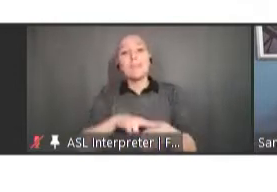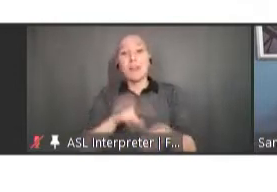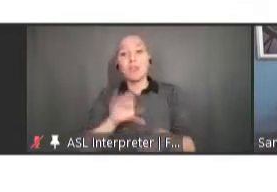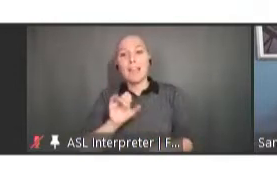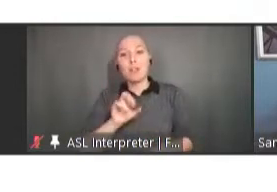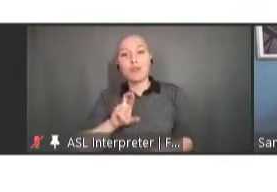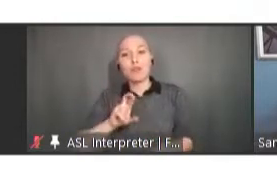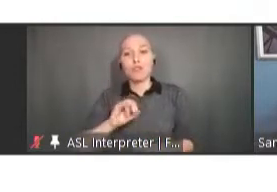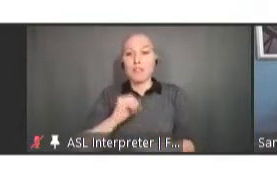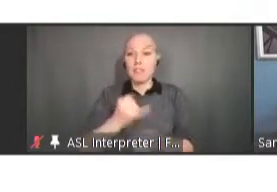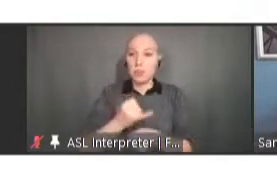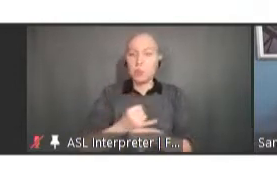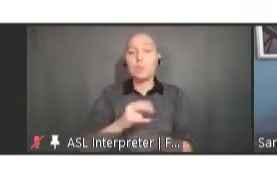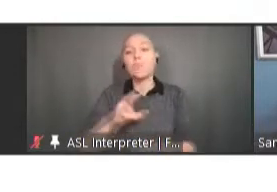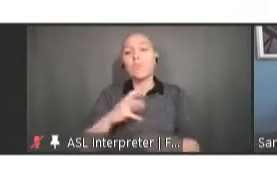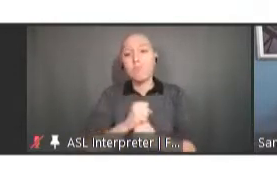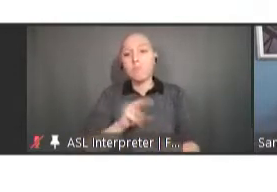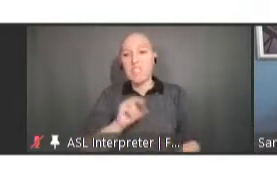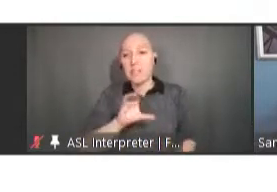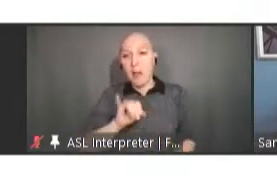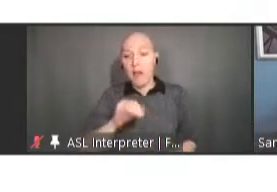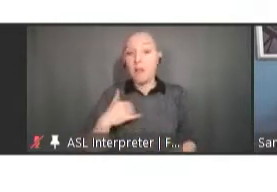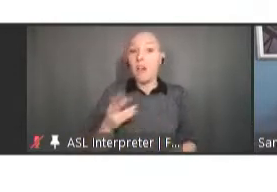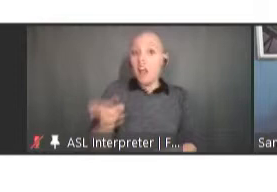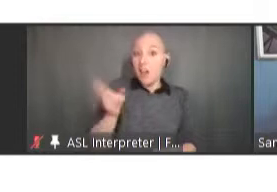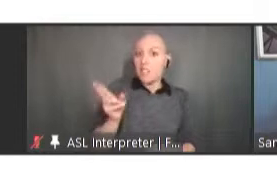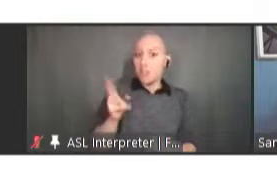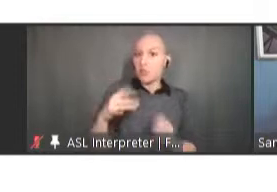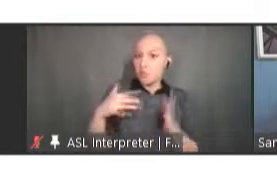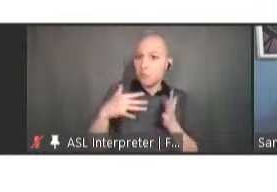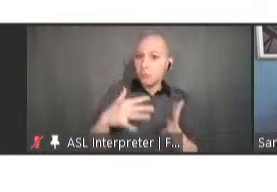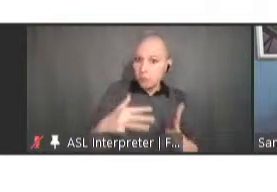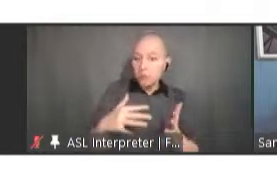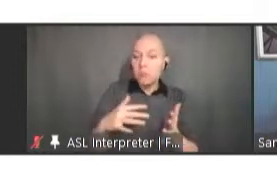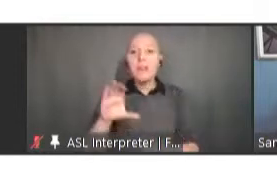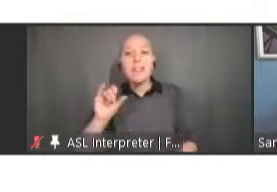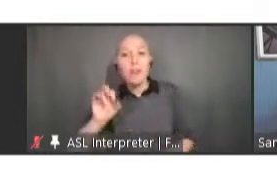studying virology and immunology as it relates to cancer. Now at the start of the pandemic,